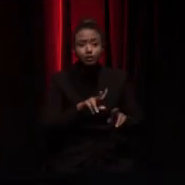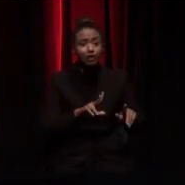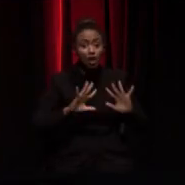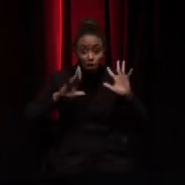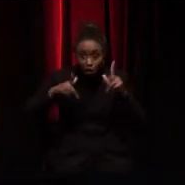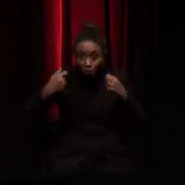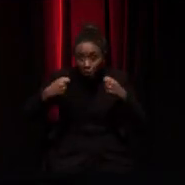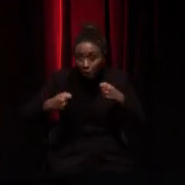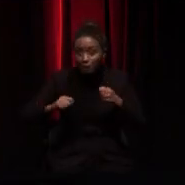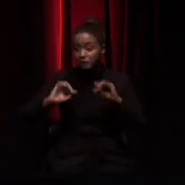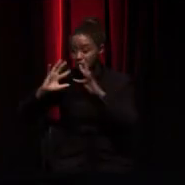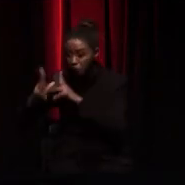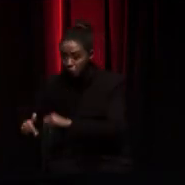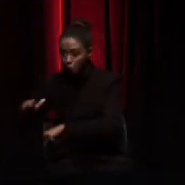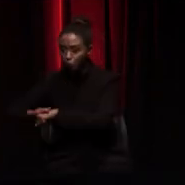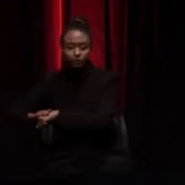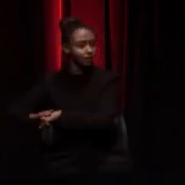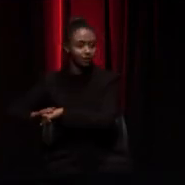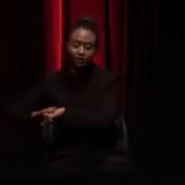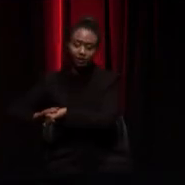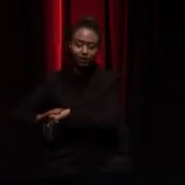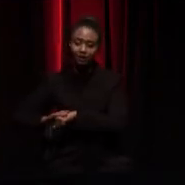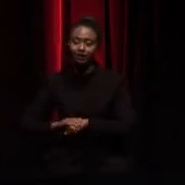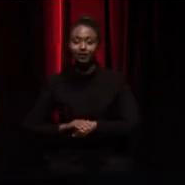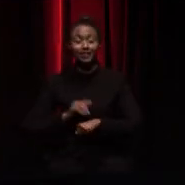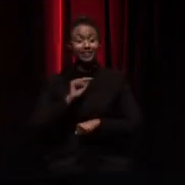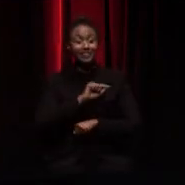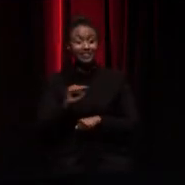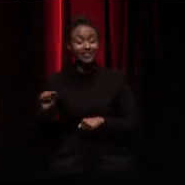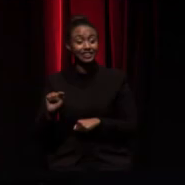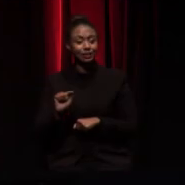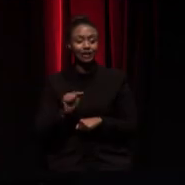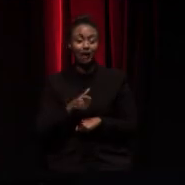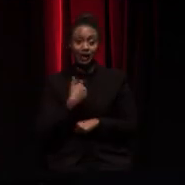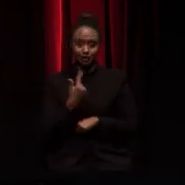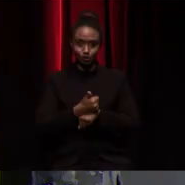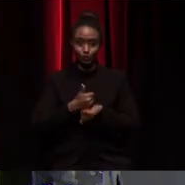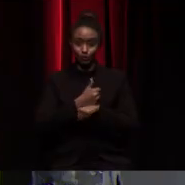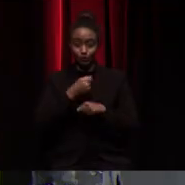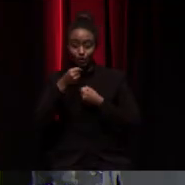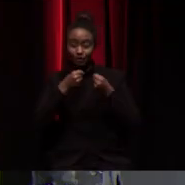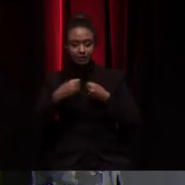As I see it, it’s a powerful source of angst for journalists.